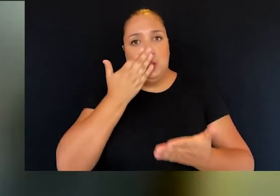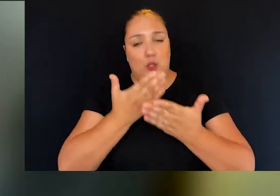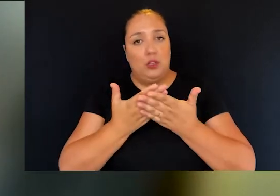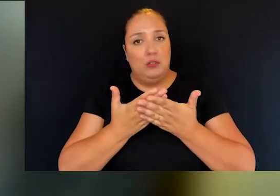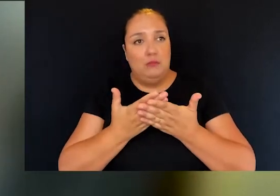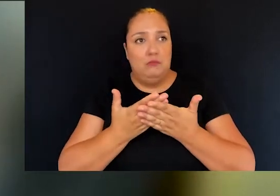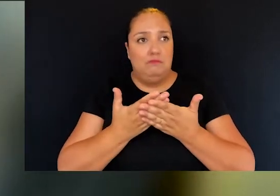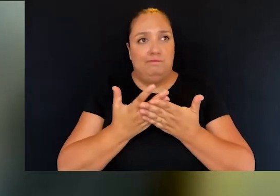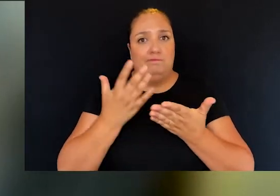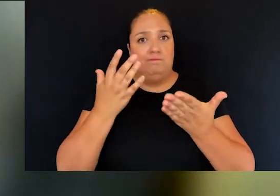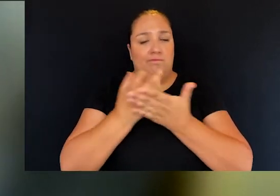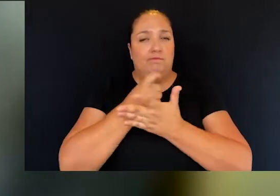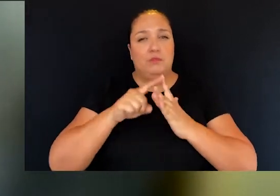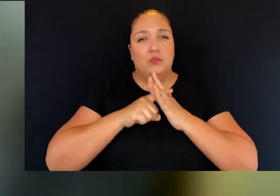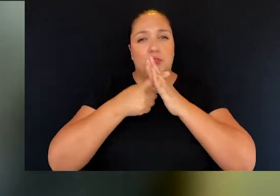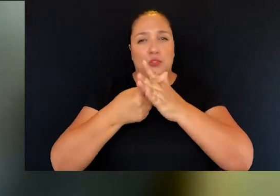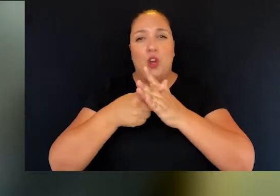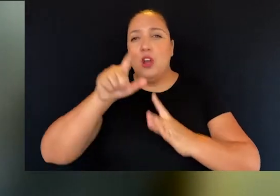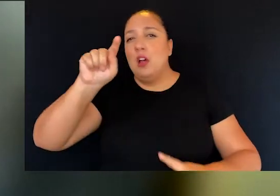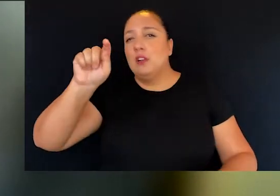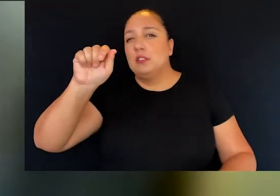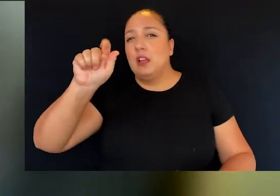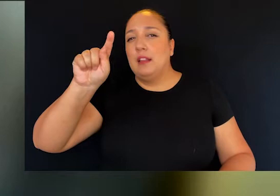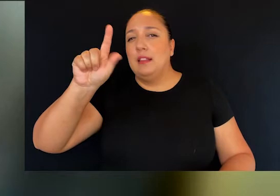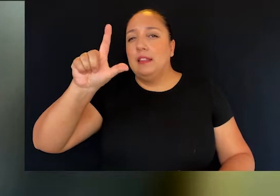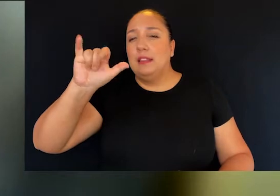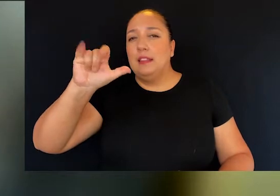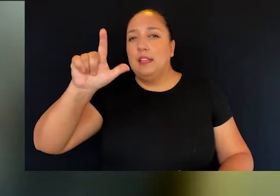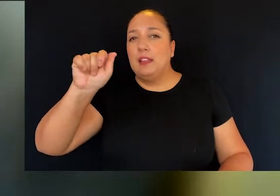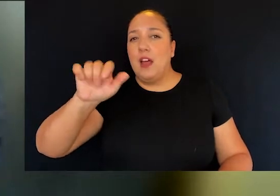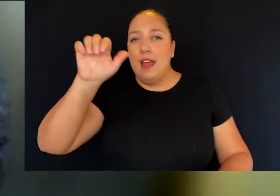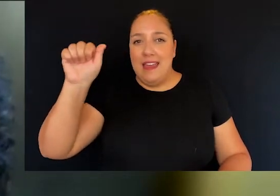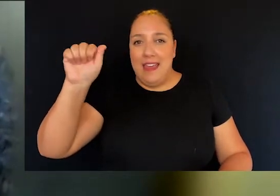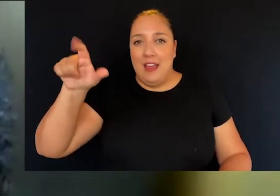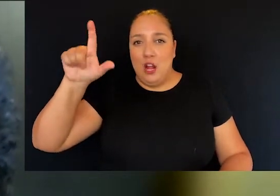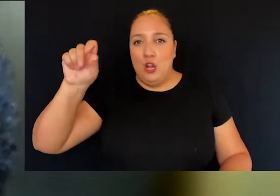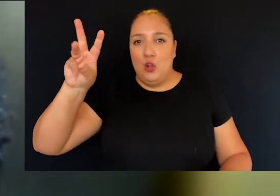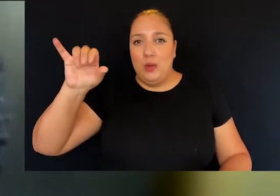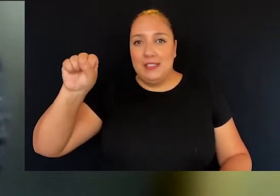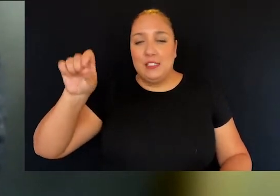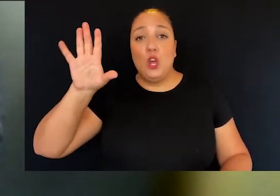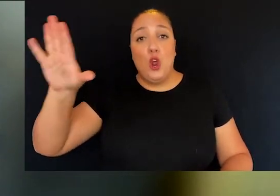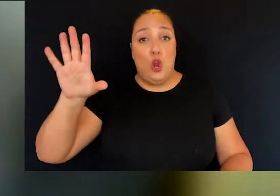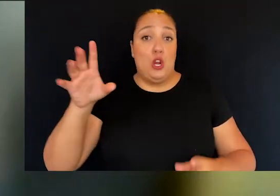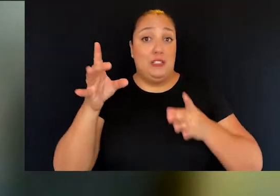to cite disability advocate Talila A. Lewis's working definition of ableism,